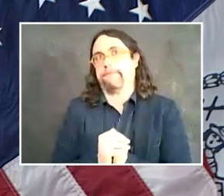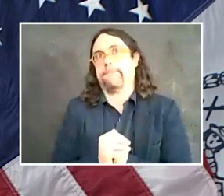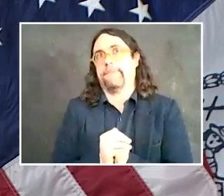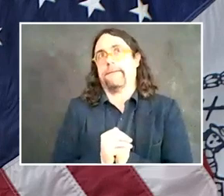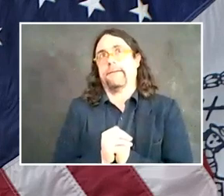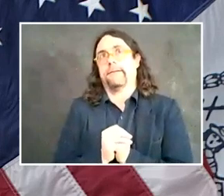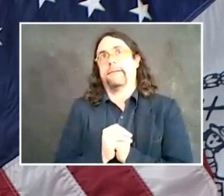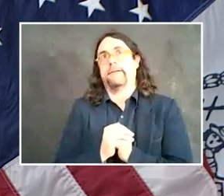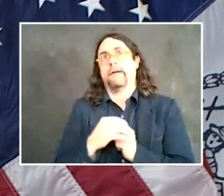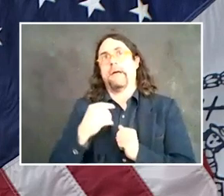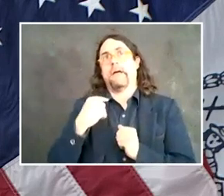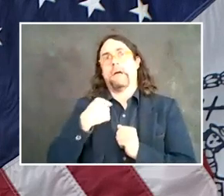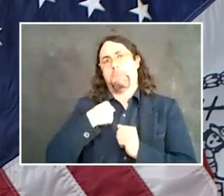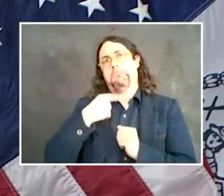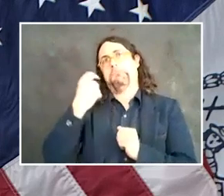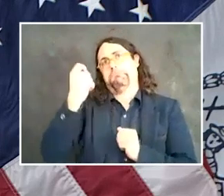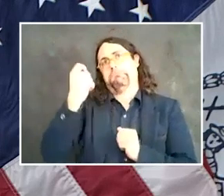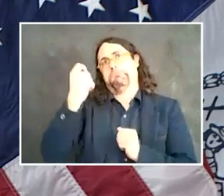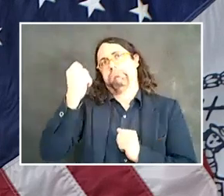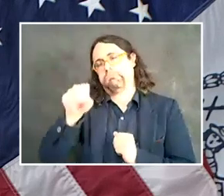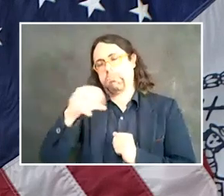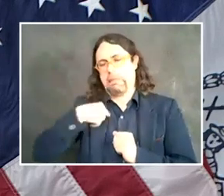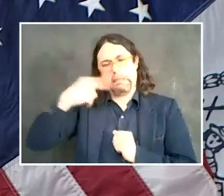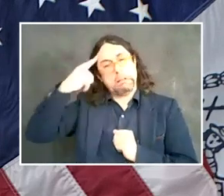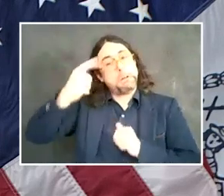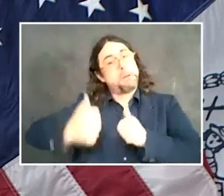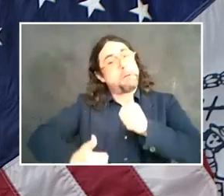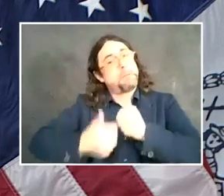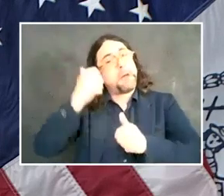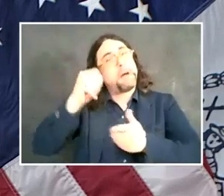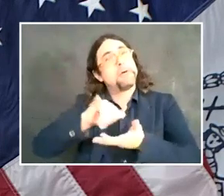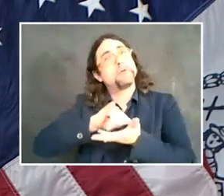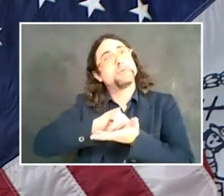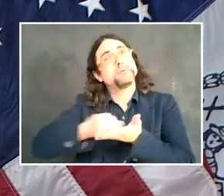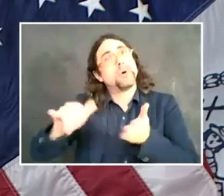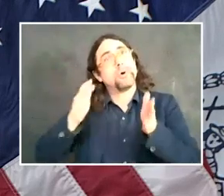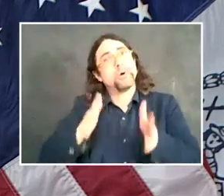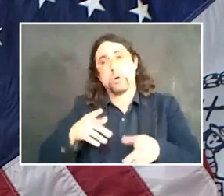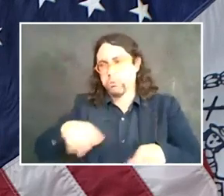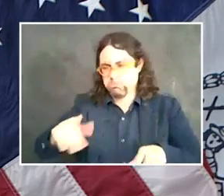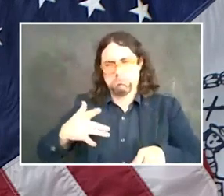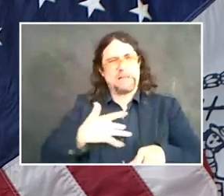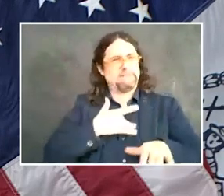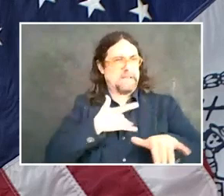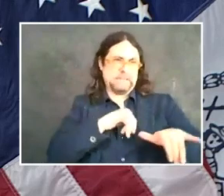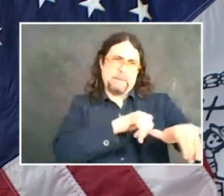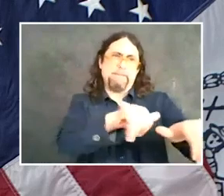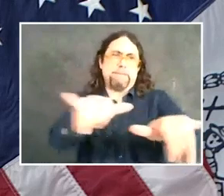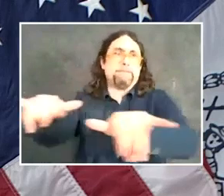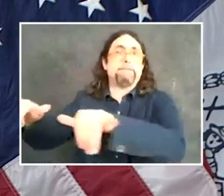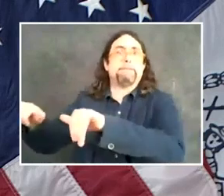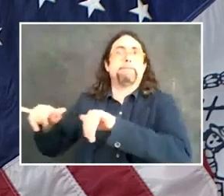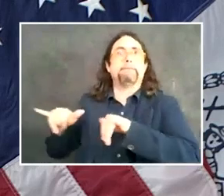OBVIOUSLY, ARE BEING FELT ALL OVER NEW YORK CITY, BUT AGAIN,